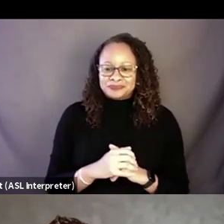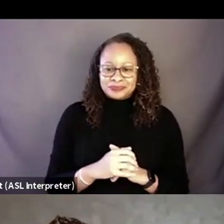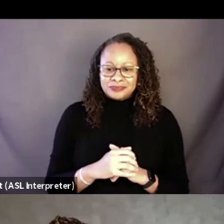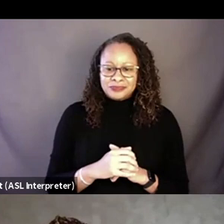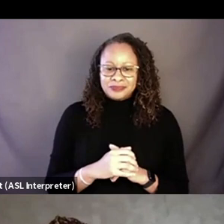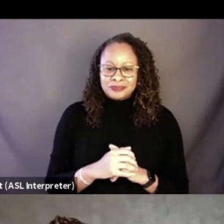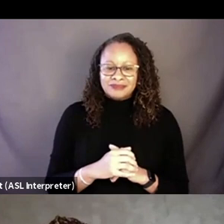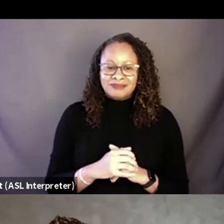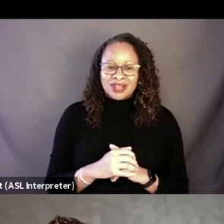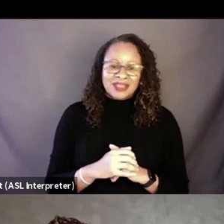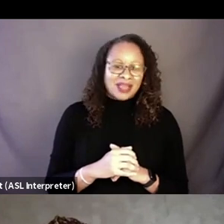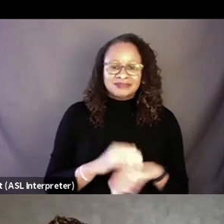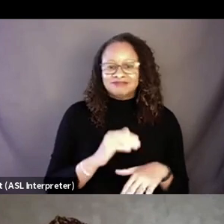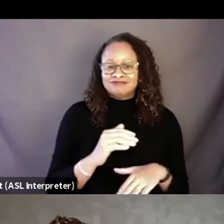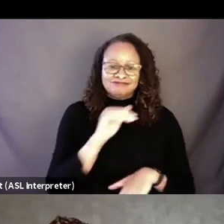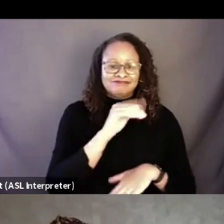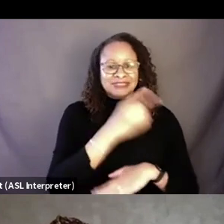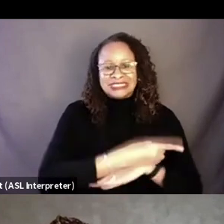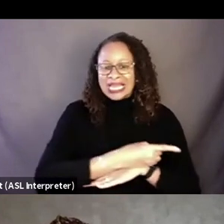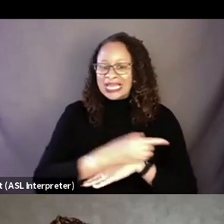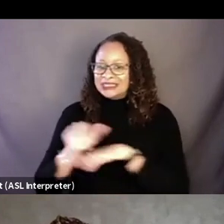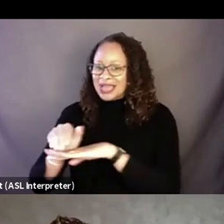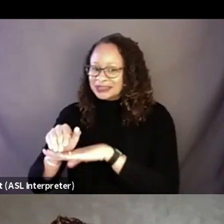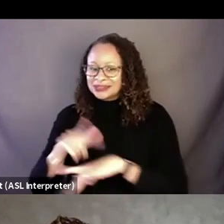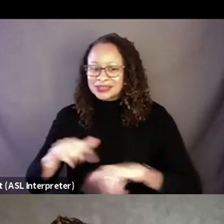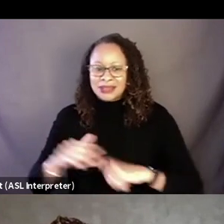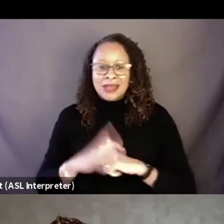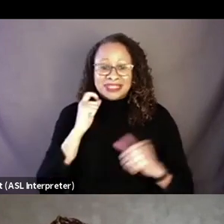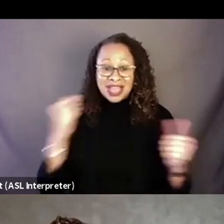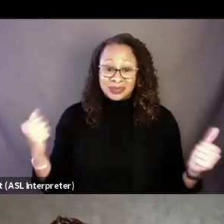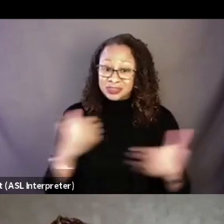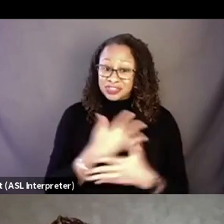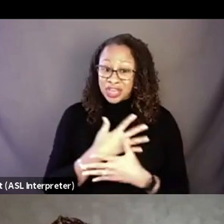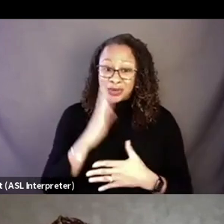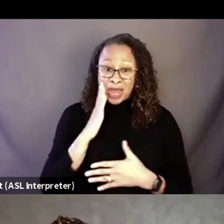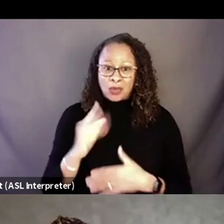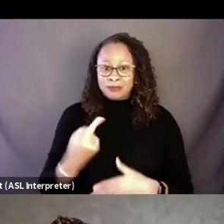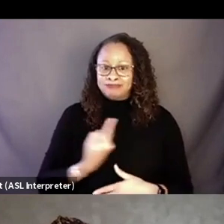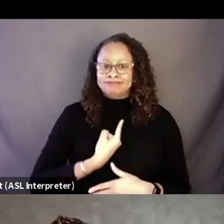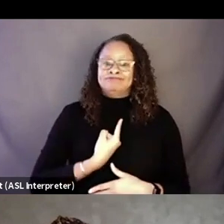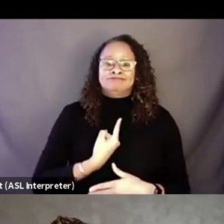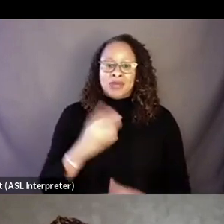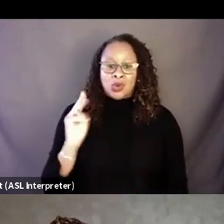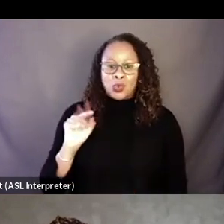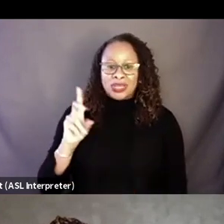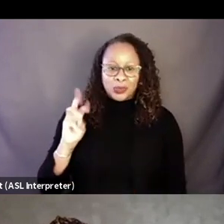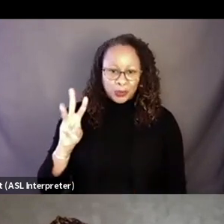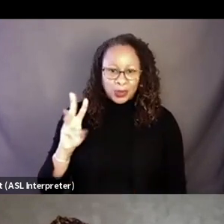night and day. Yeah, because I was terrified that I was going to be a widow and my children are going to grow up without a father.